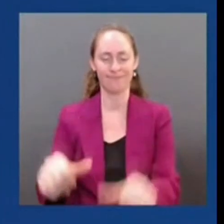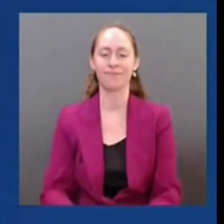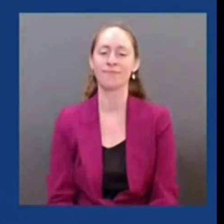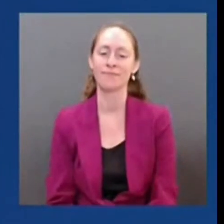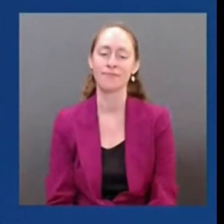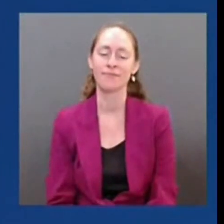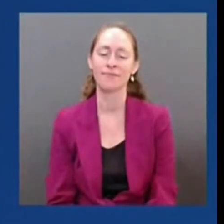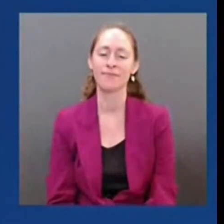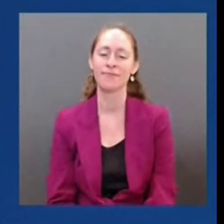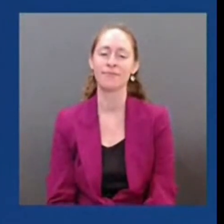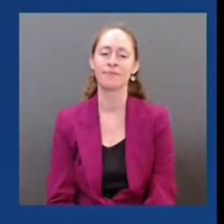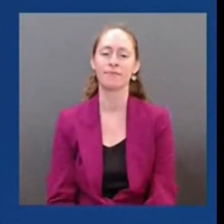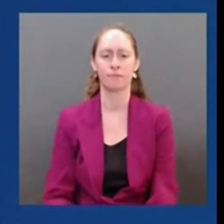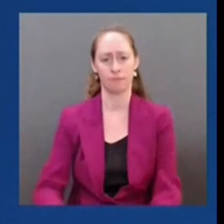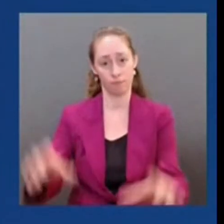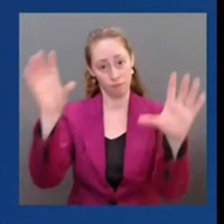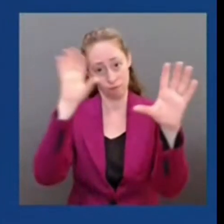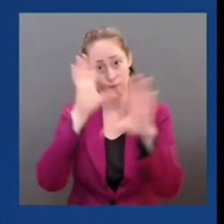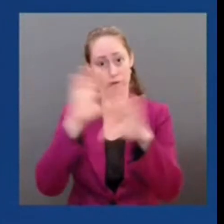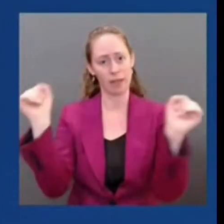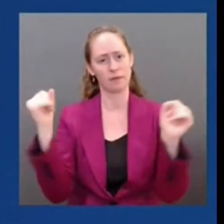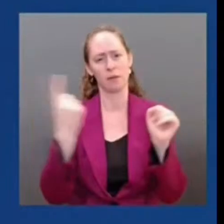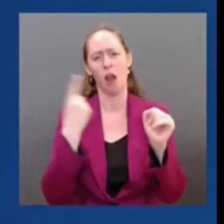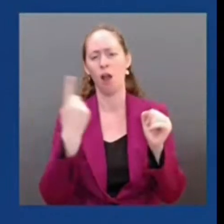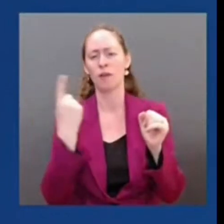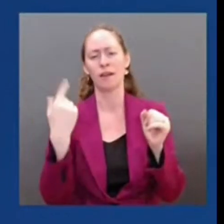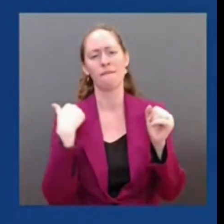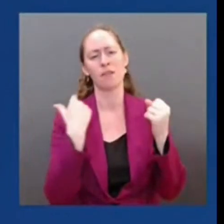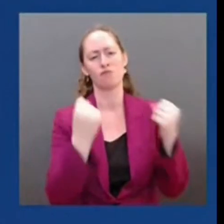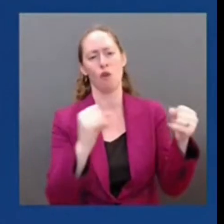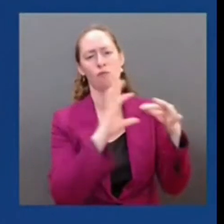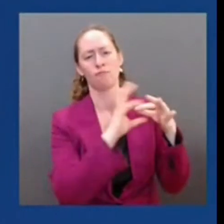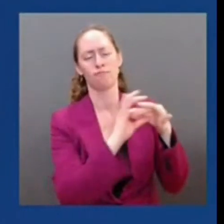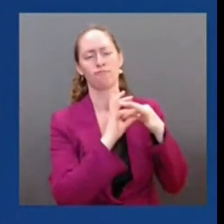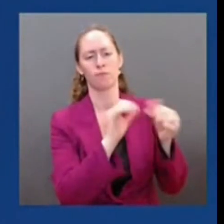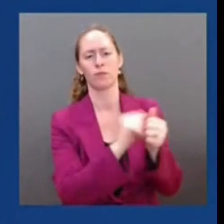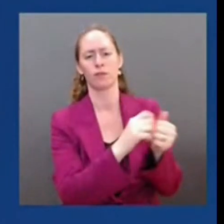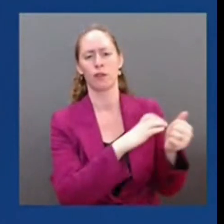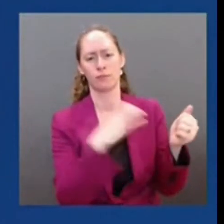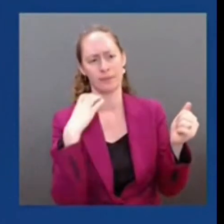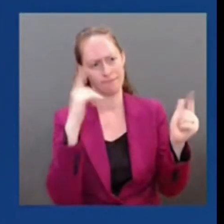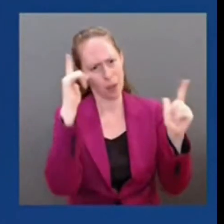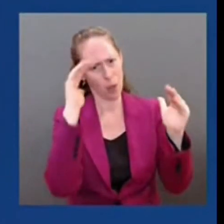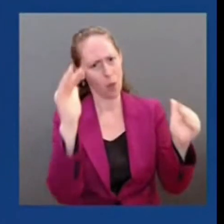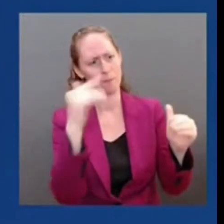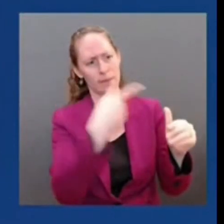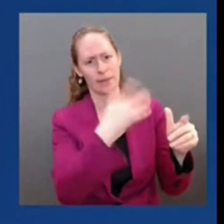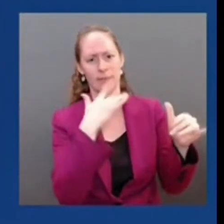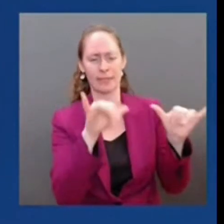WE HAVE ALWAYS HAD THE ADMINISTRATION HAS HAD A STRONG PARTNERSHIP WITH CONGRESS.